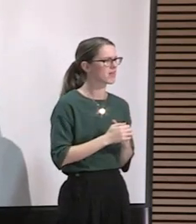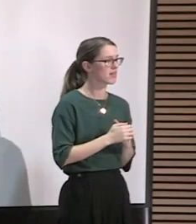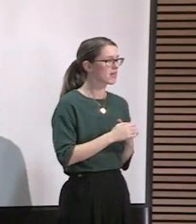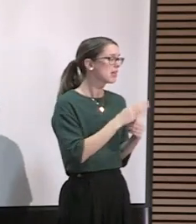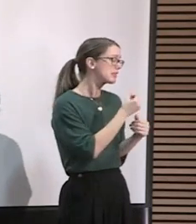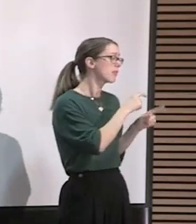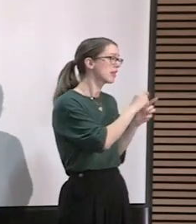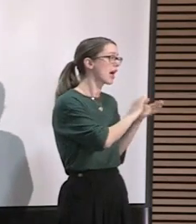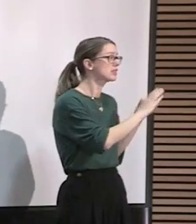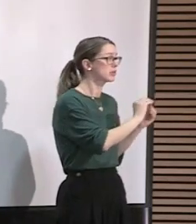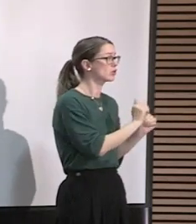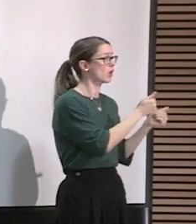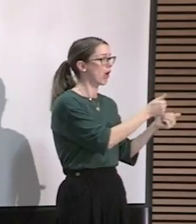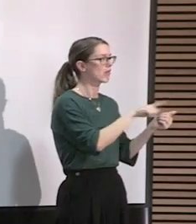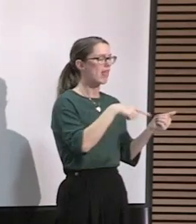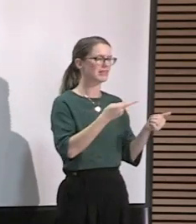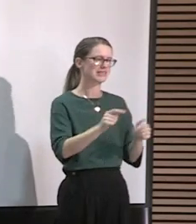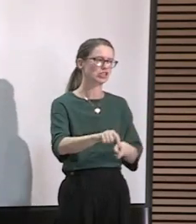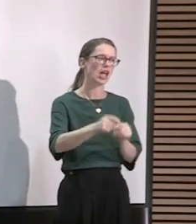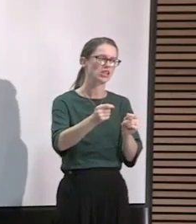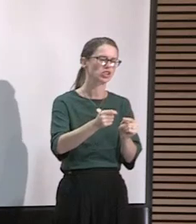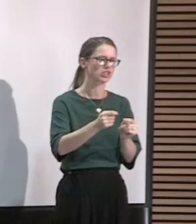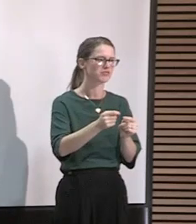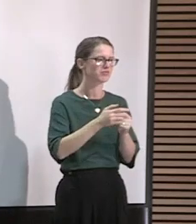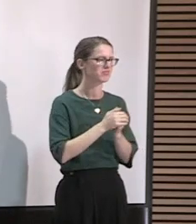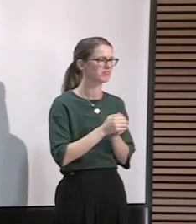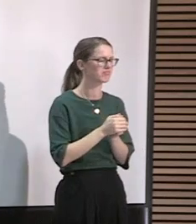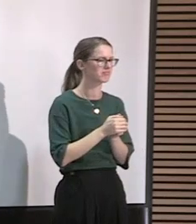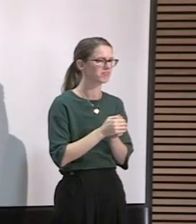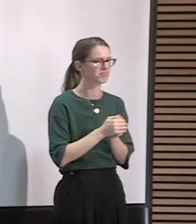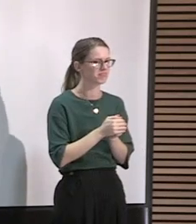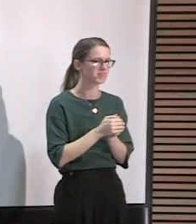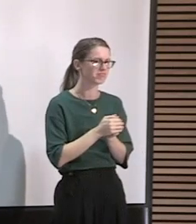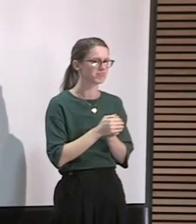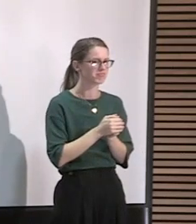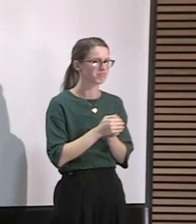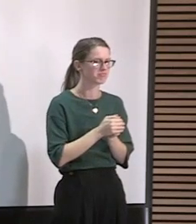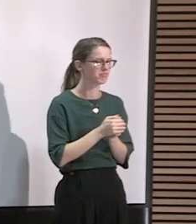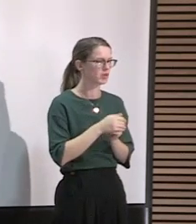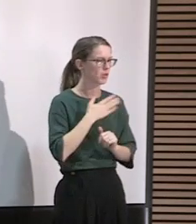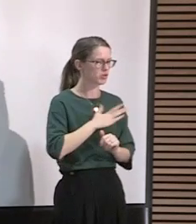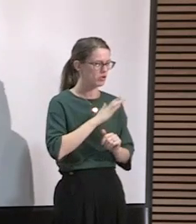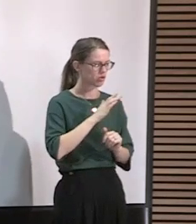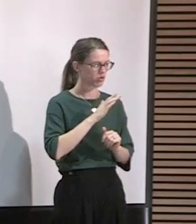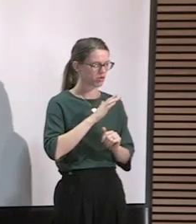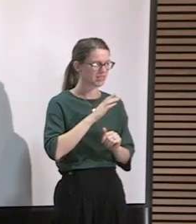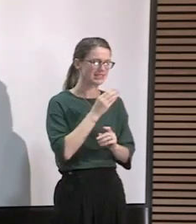need to balance their books. And some DHBs are doing a better job of that than